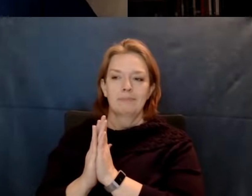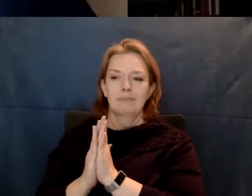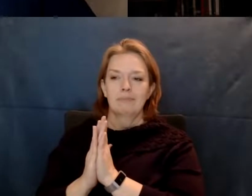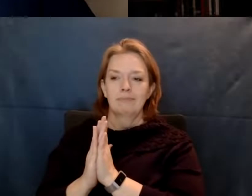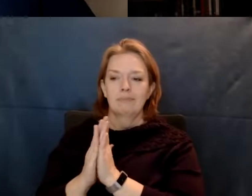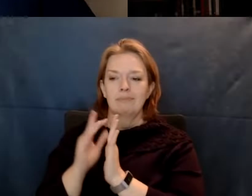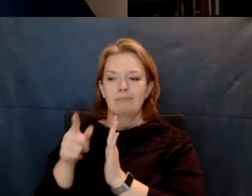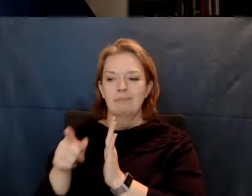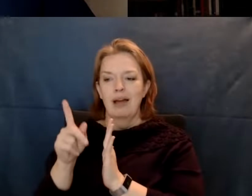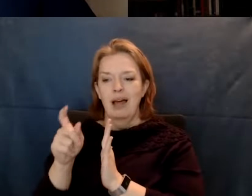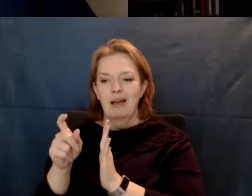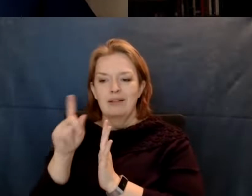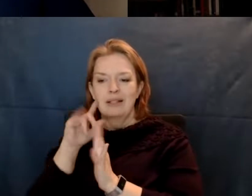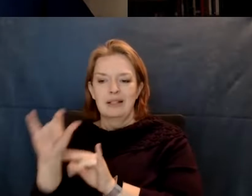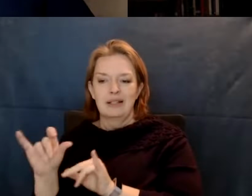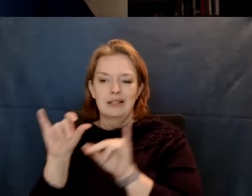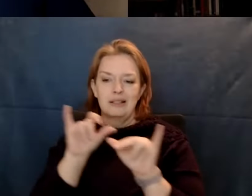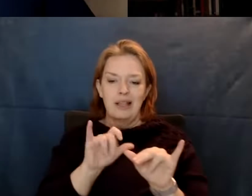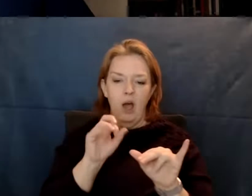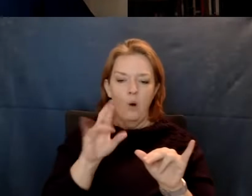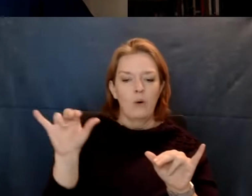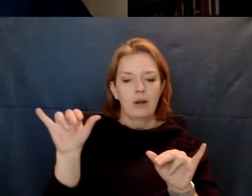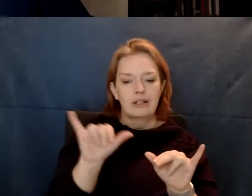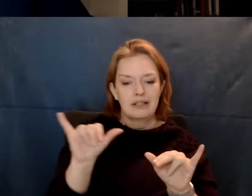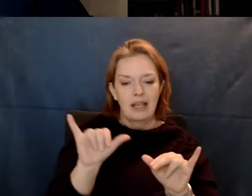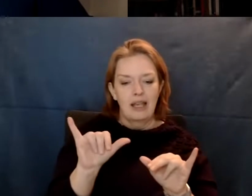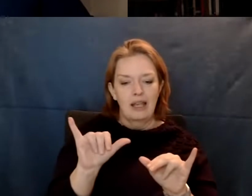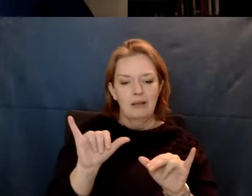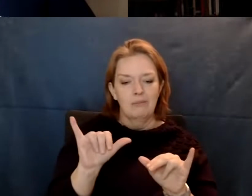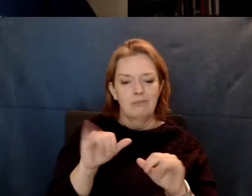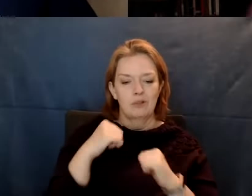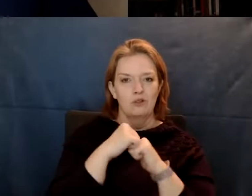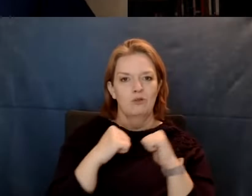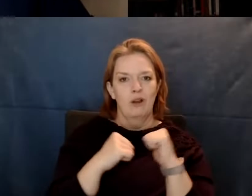rhymes or has the same consonant vowel consonant structure has a different word.